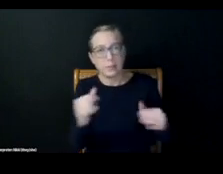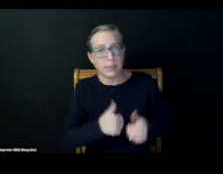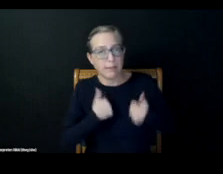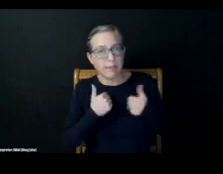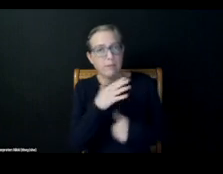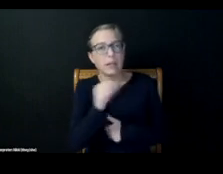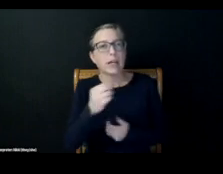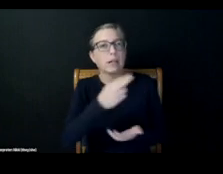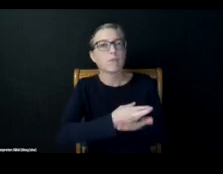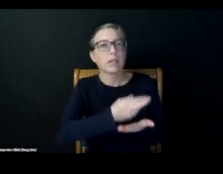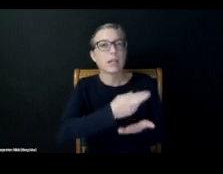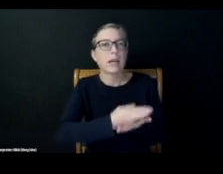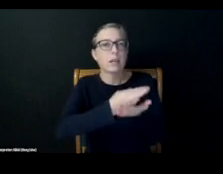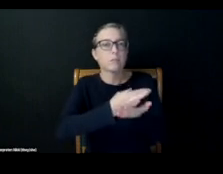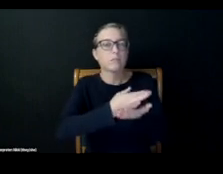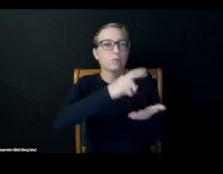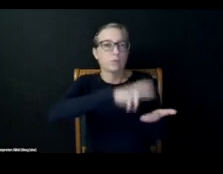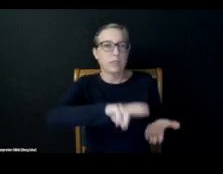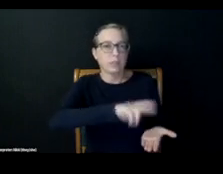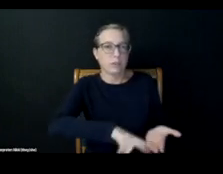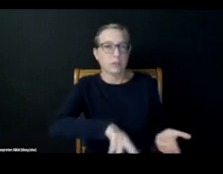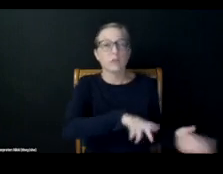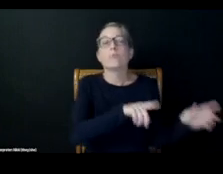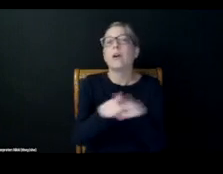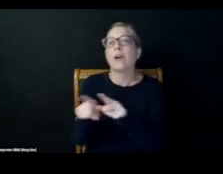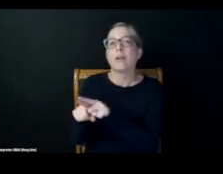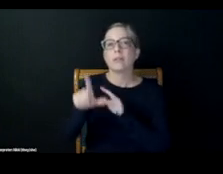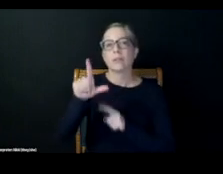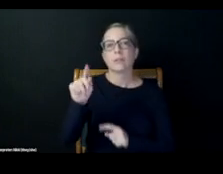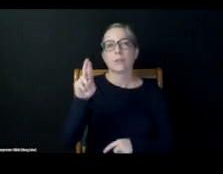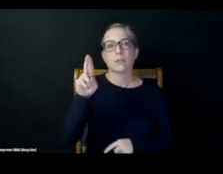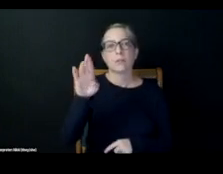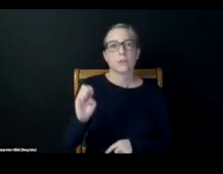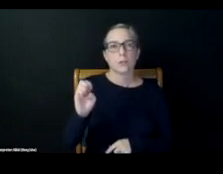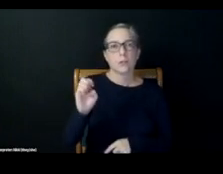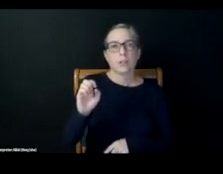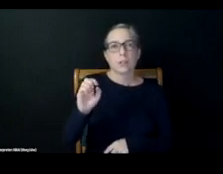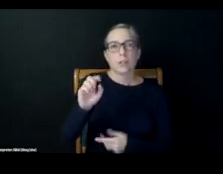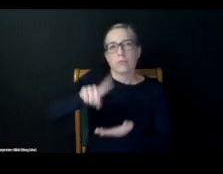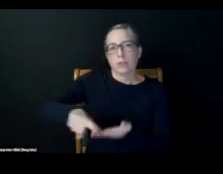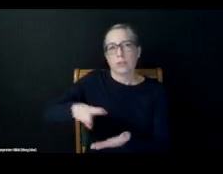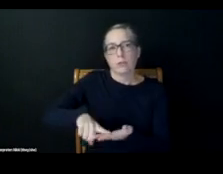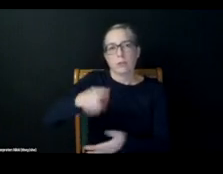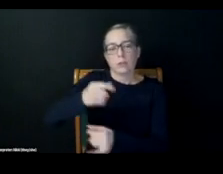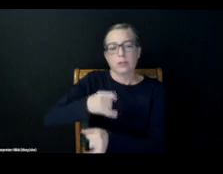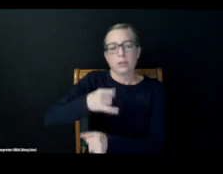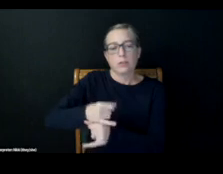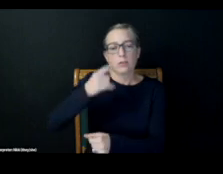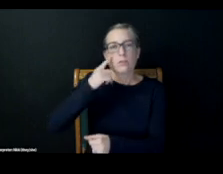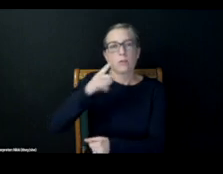and the Lurie Institute for Disability Policy. This event is founded.